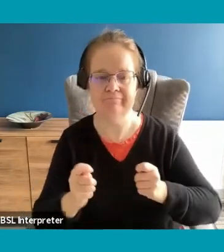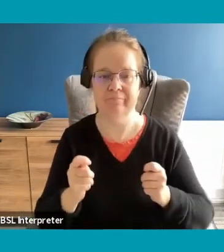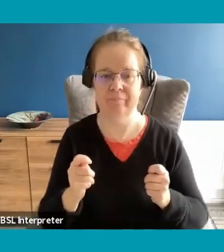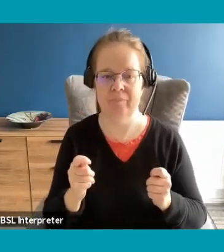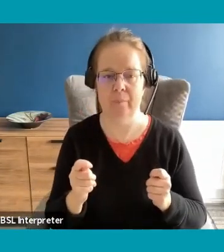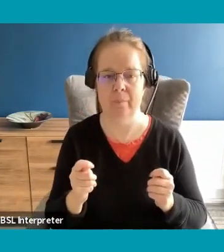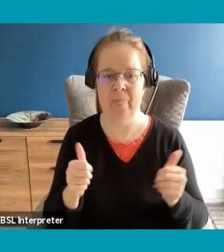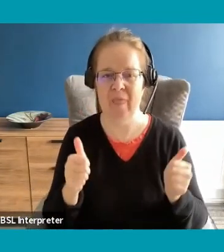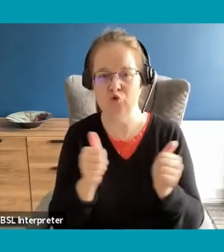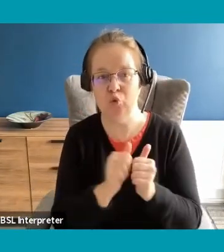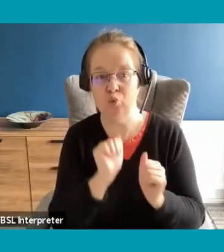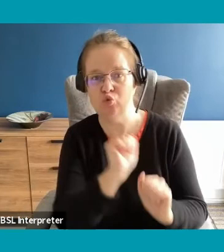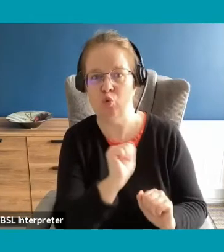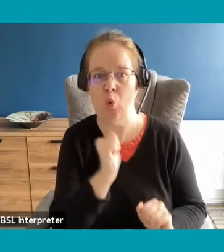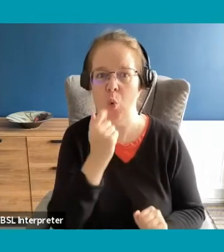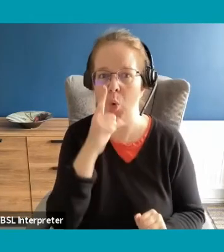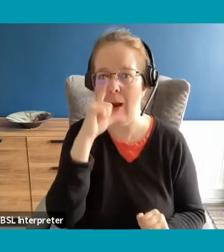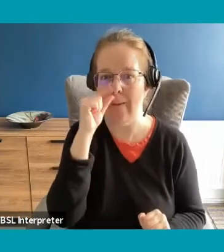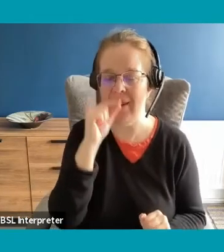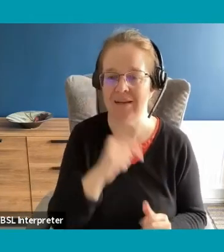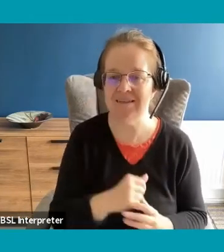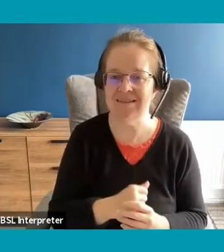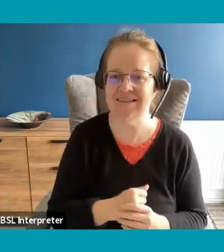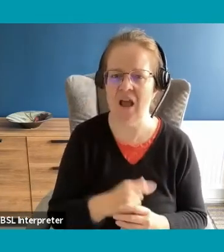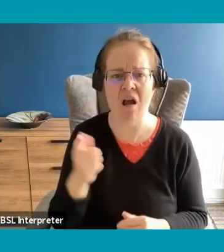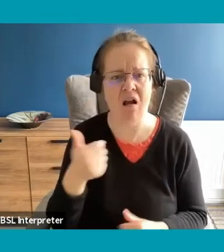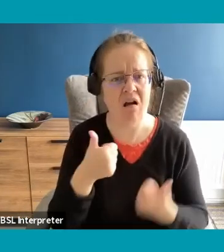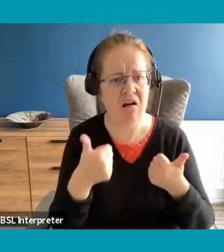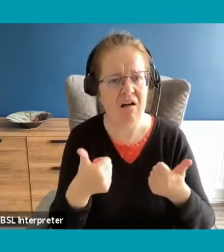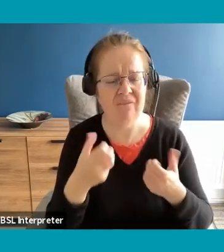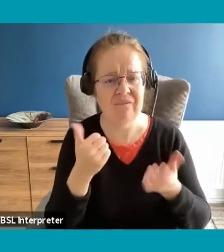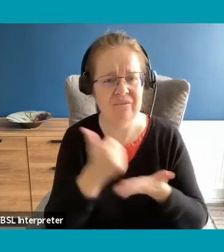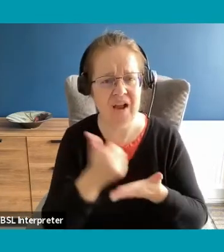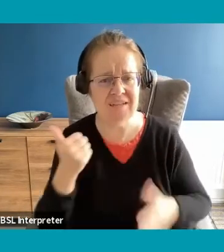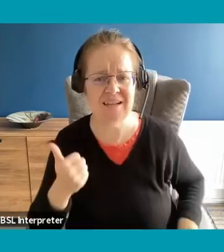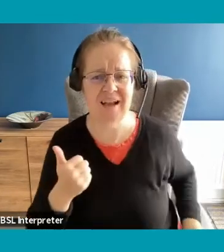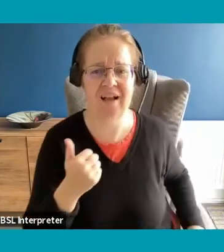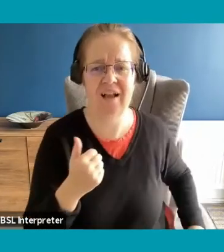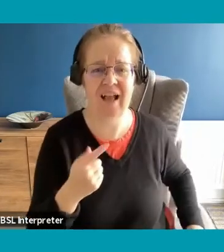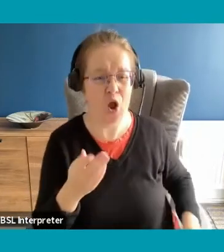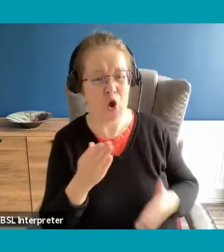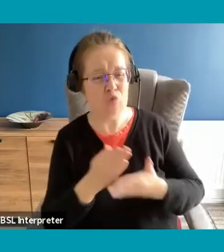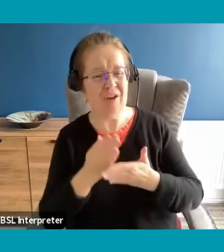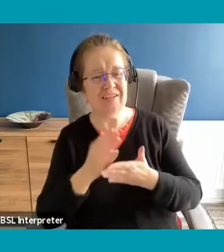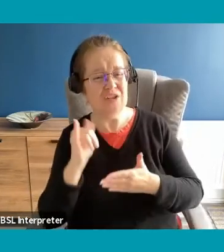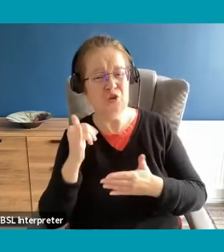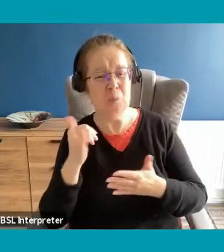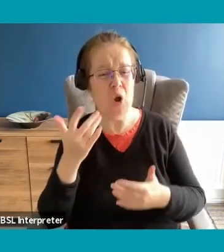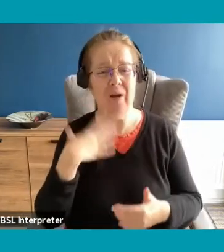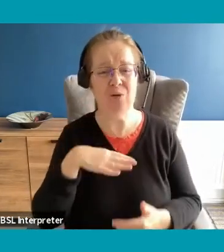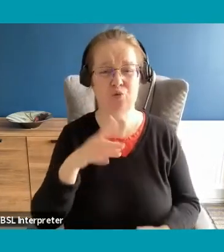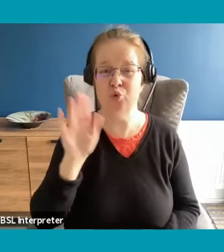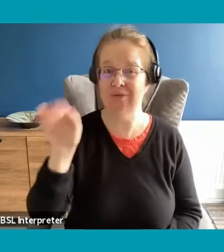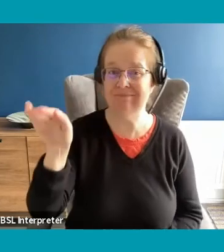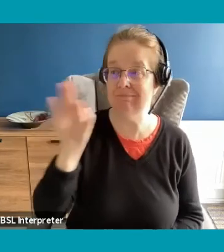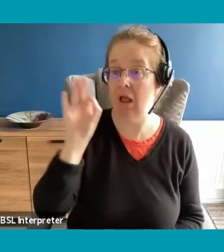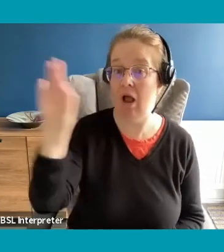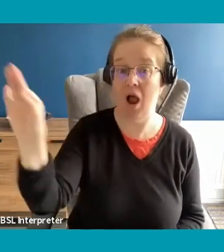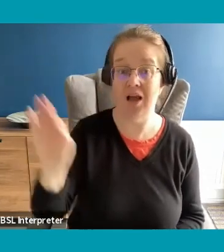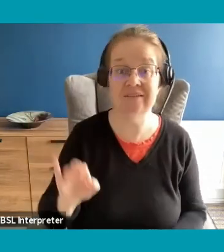Abilities. Fantastic. So sometimes it's just simply reaching out and asking, isn't it Sophie? Yeah, absolutely,